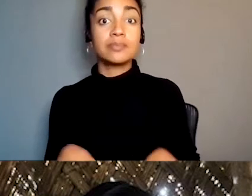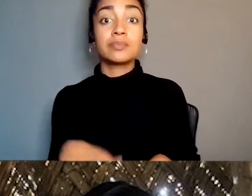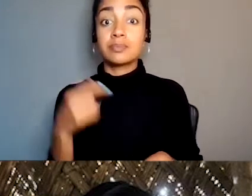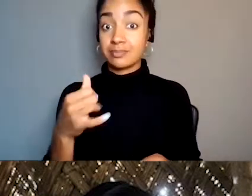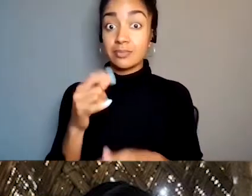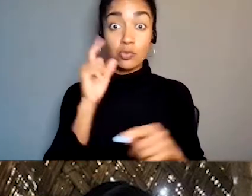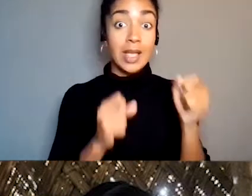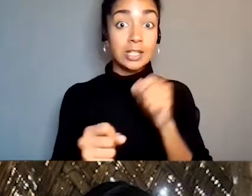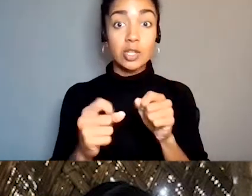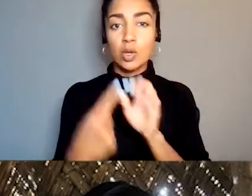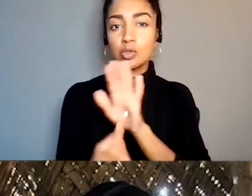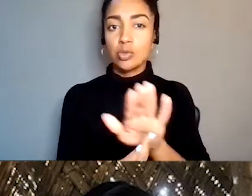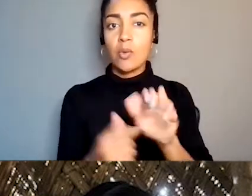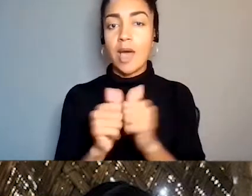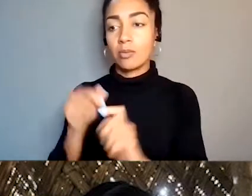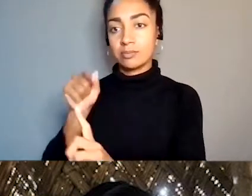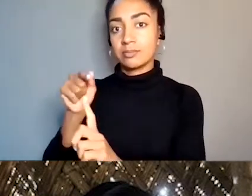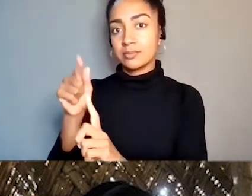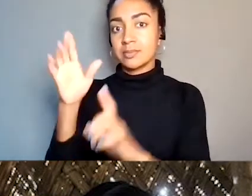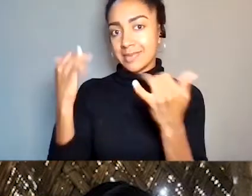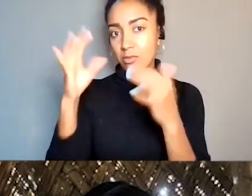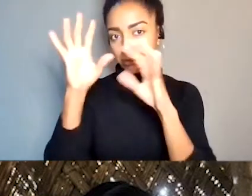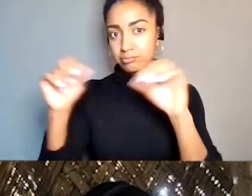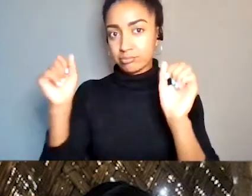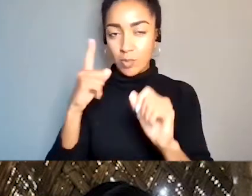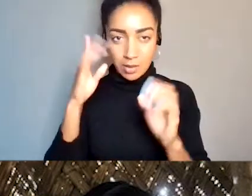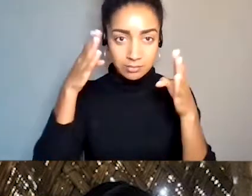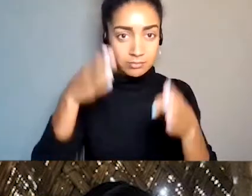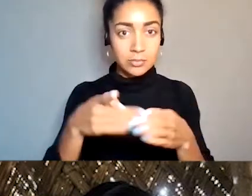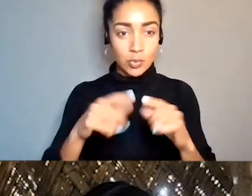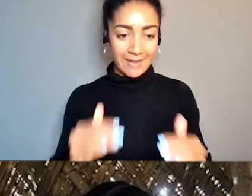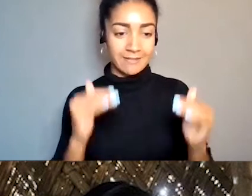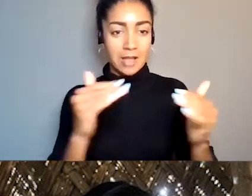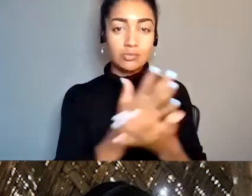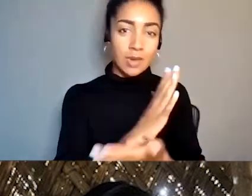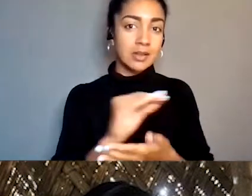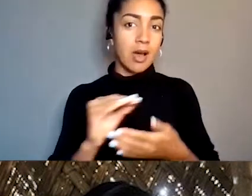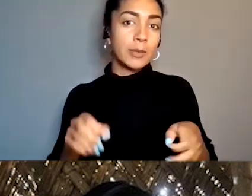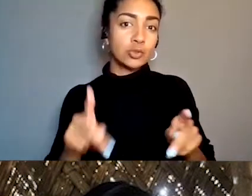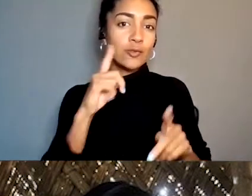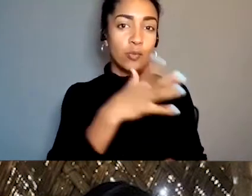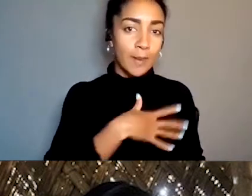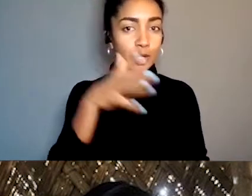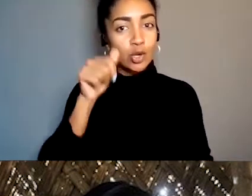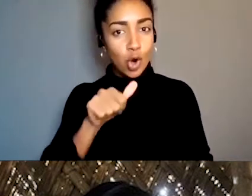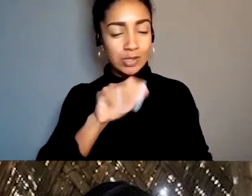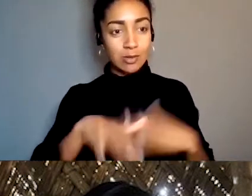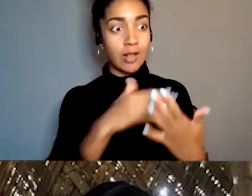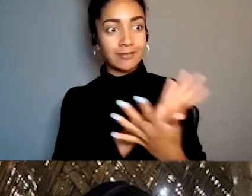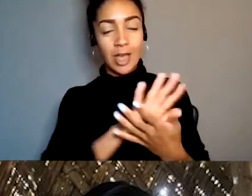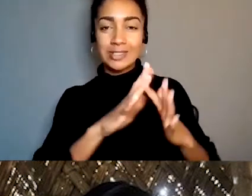and girls in all their diversity, both in the United States and around the world.